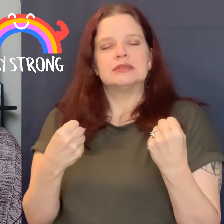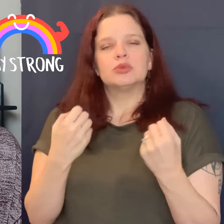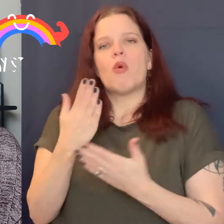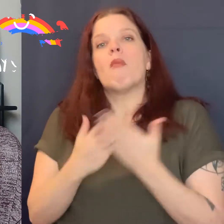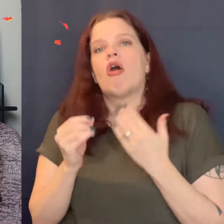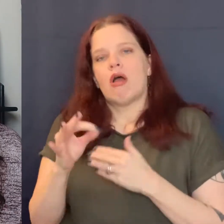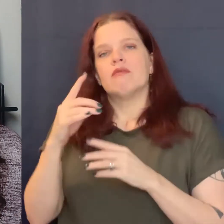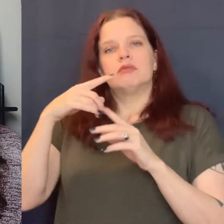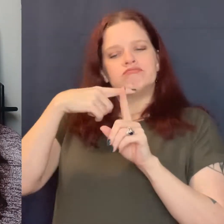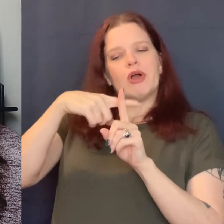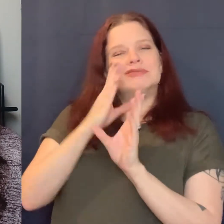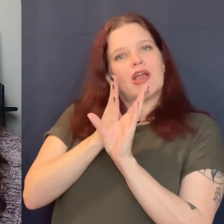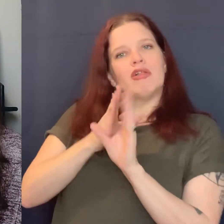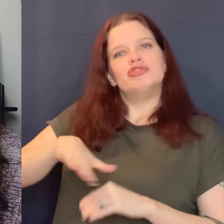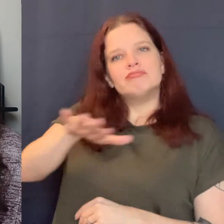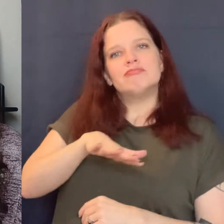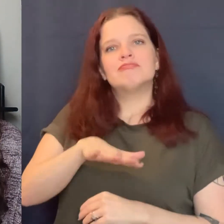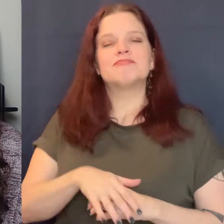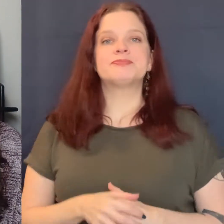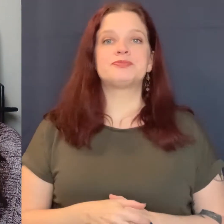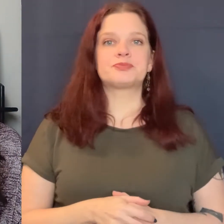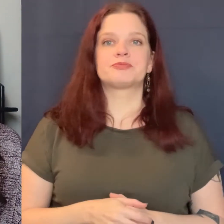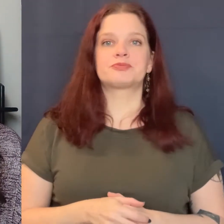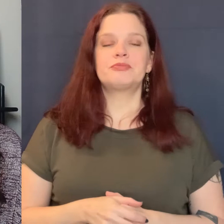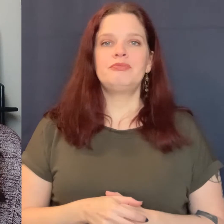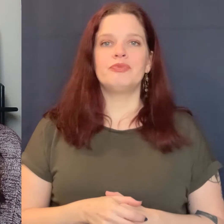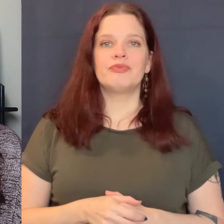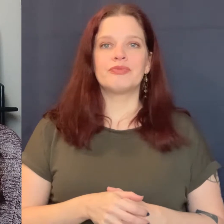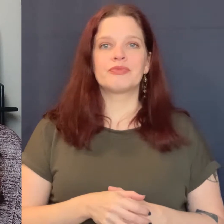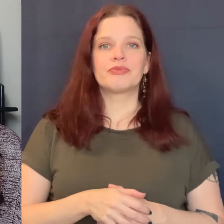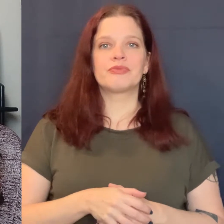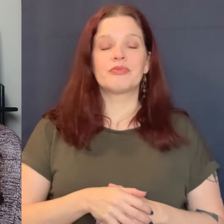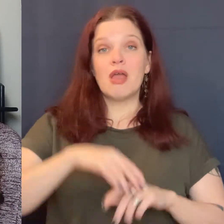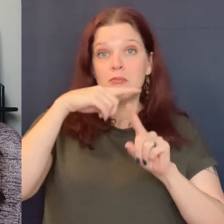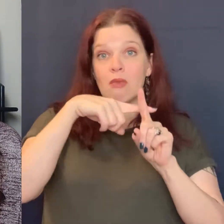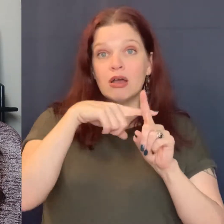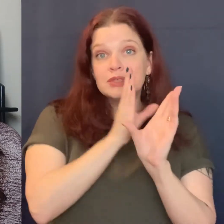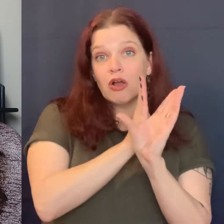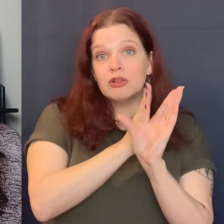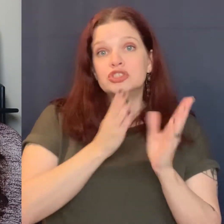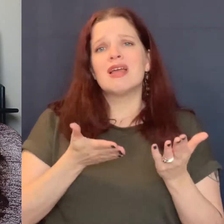aspect of the positive psychology field. What we know about positive psychology is that it allows us to